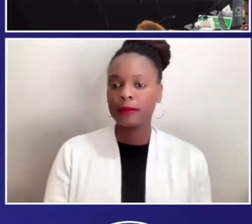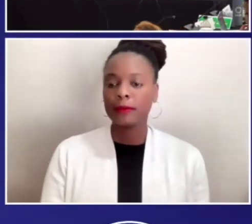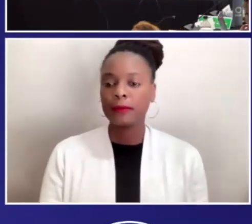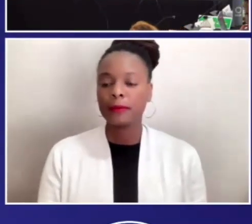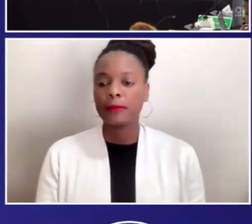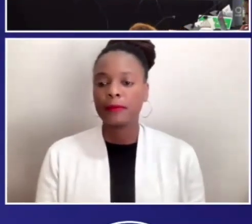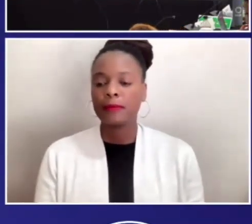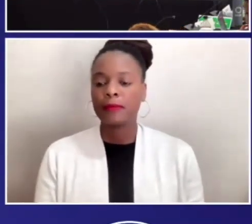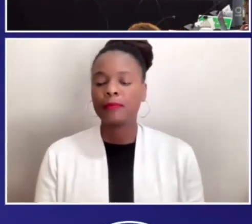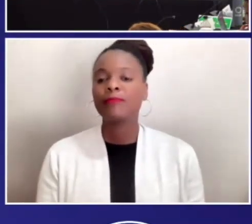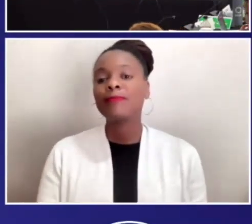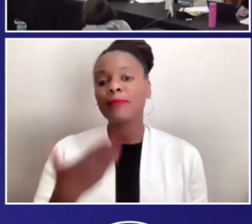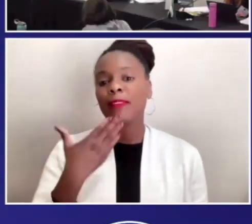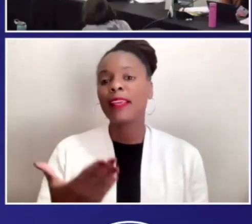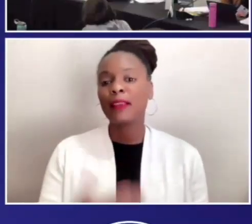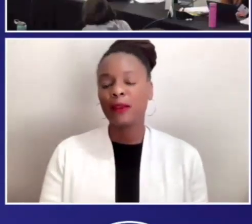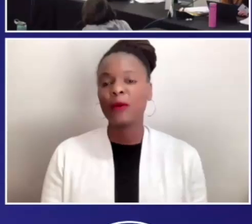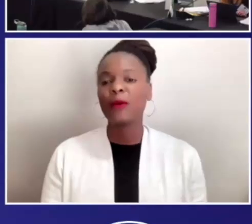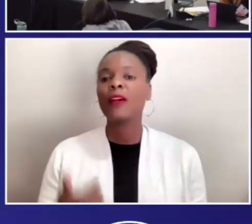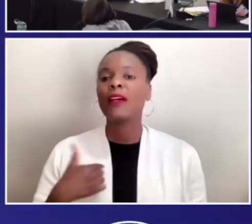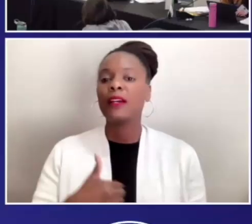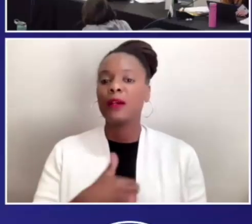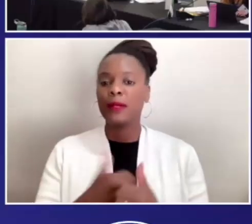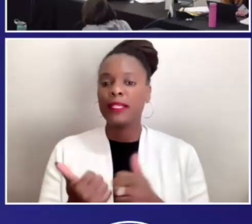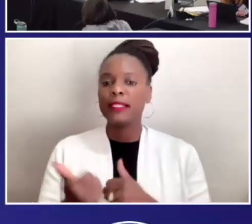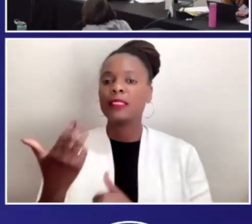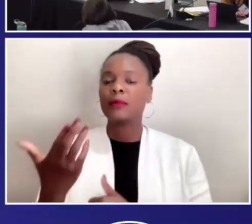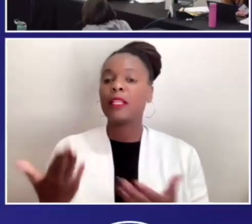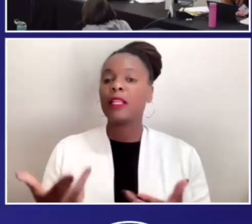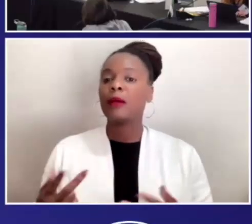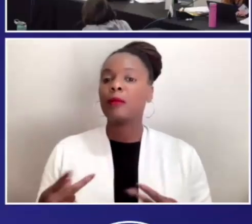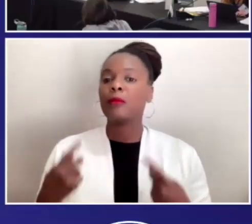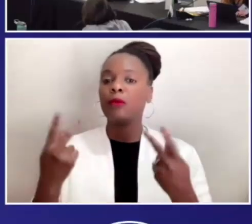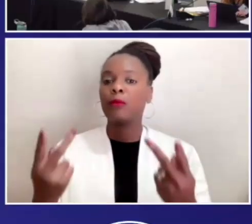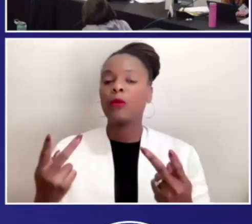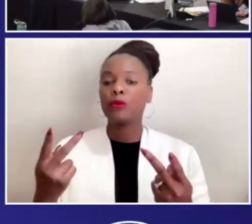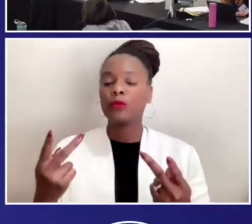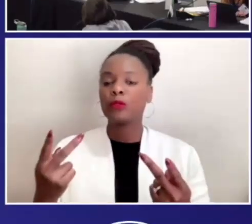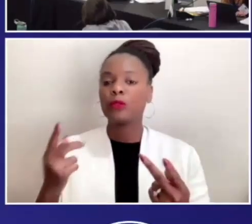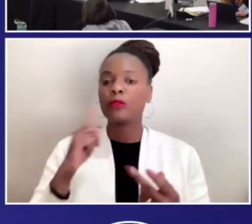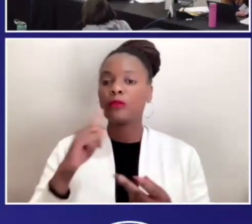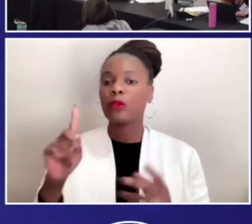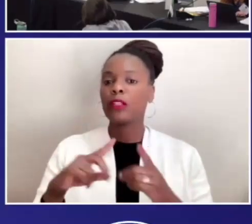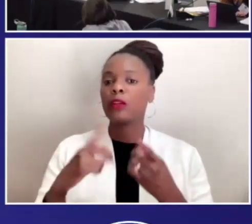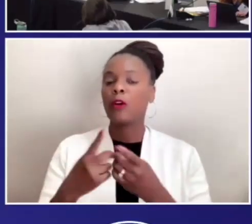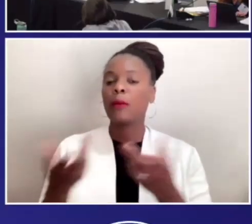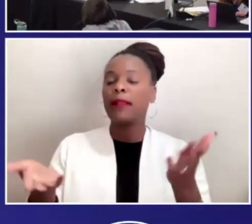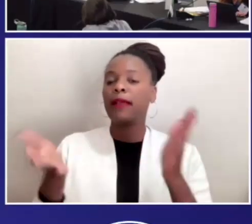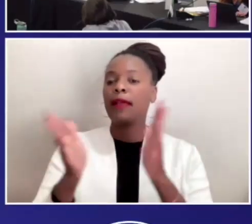Thank you. We've submitted a proposal to the Department requesting that language be